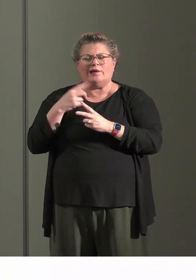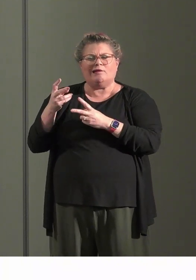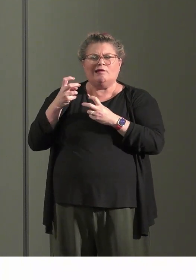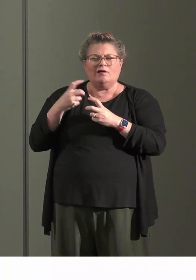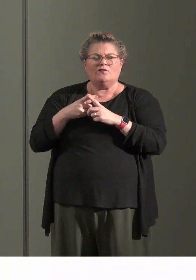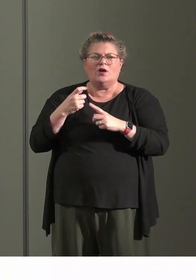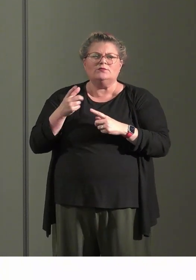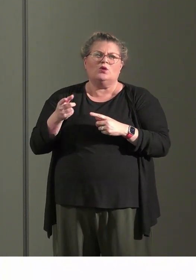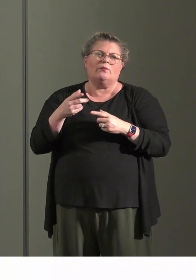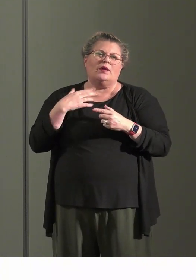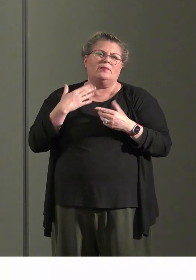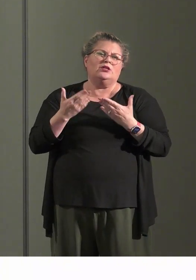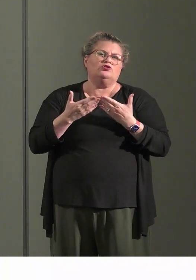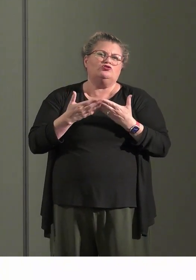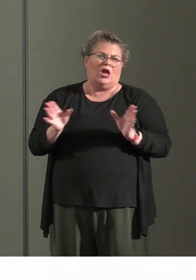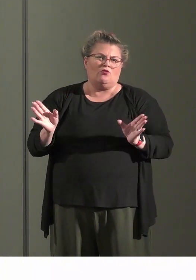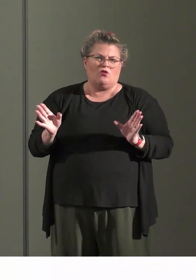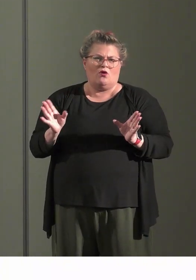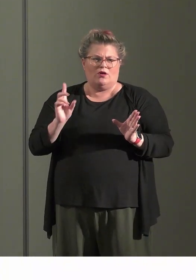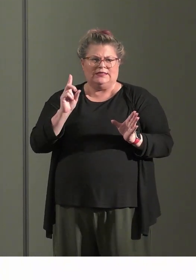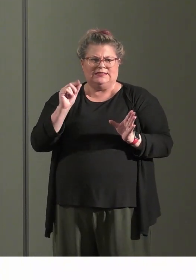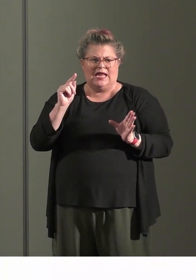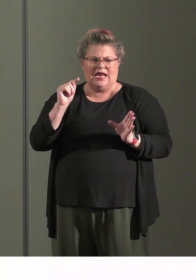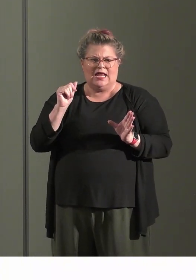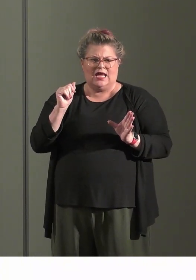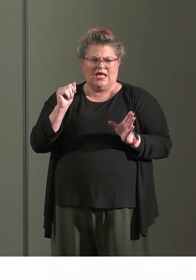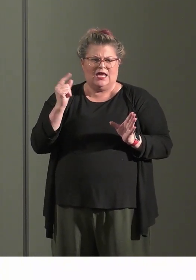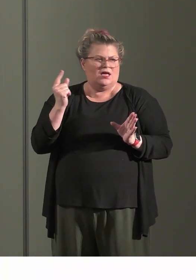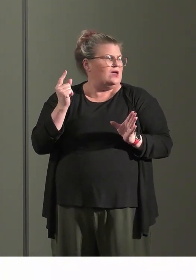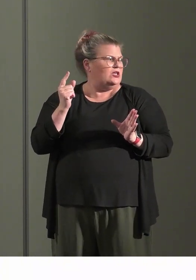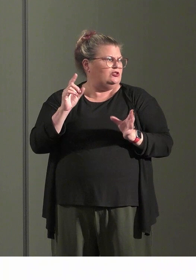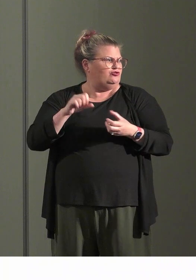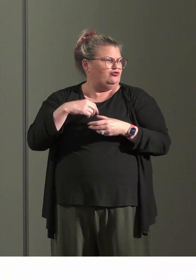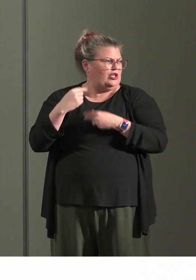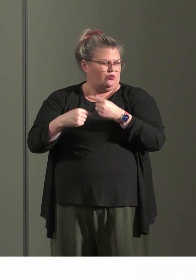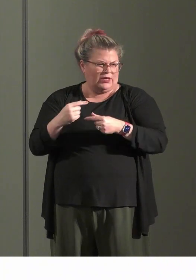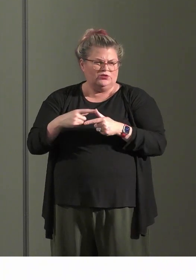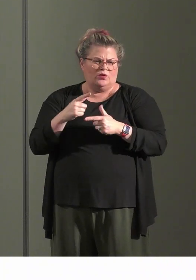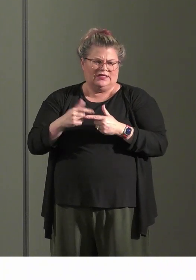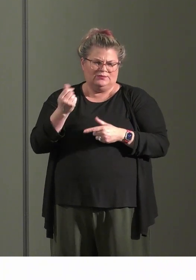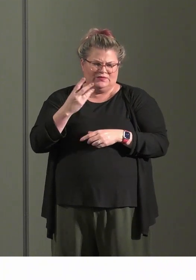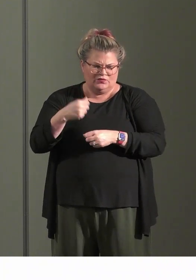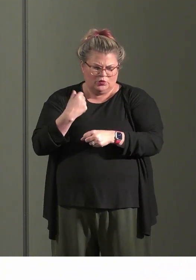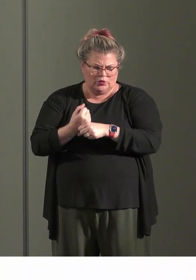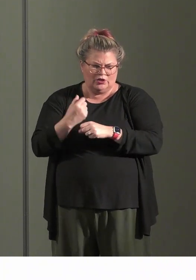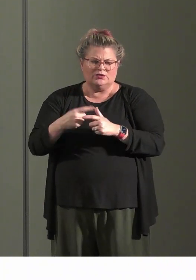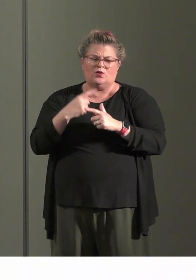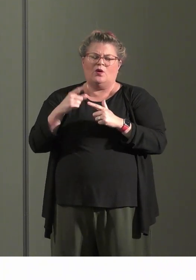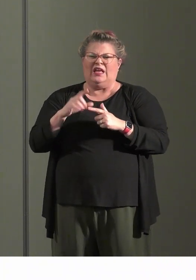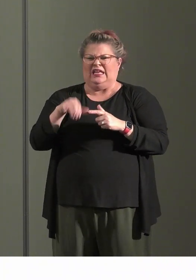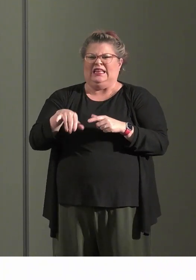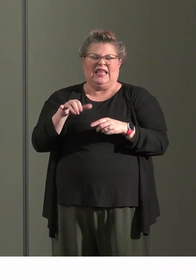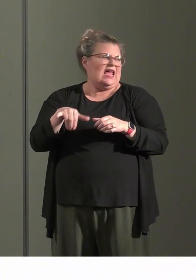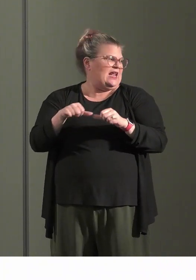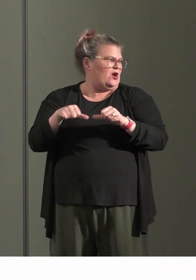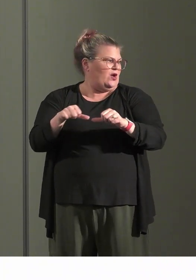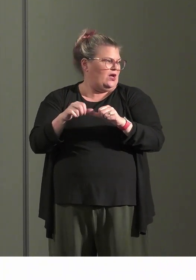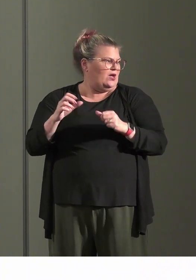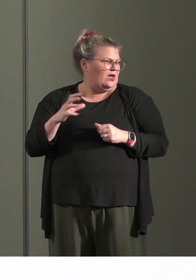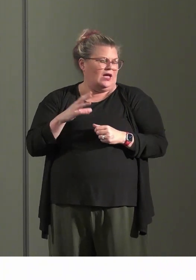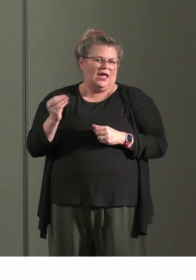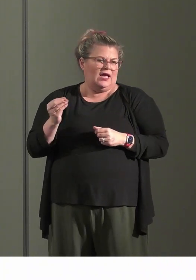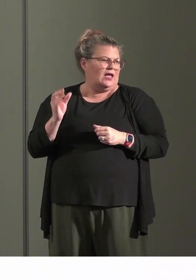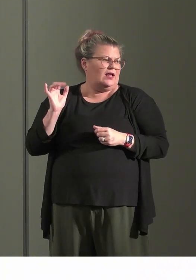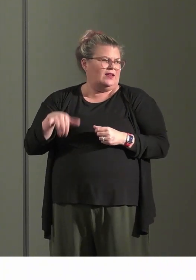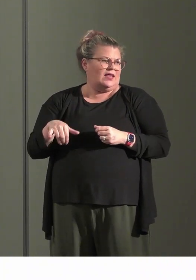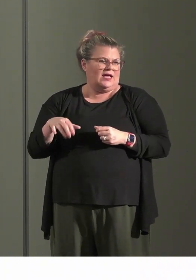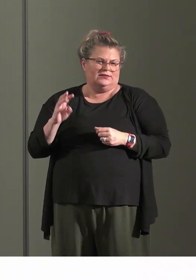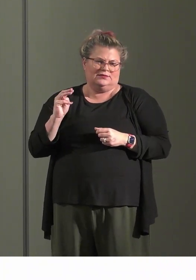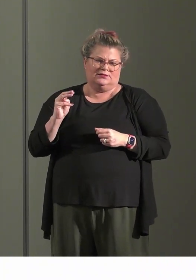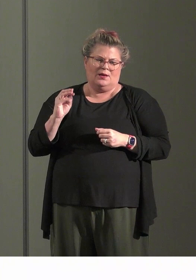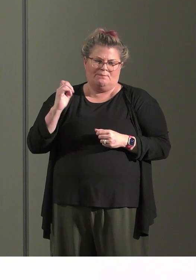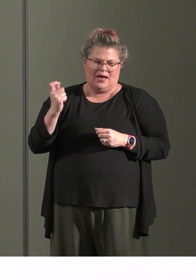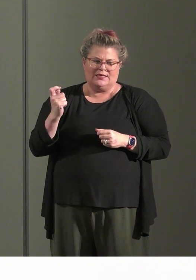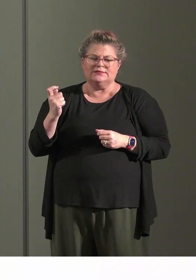general regulation that has been in effect a couple years the maximum penalty is 4% of the